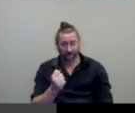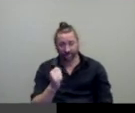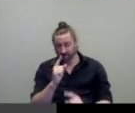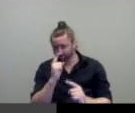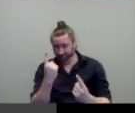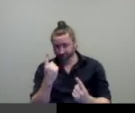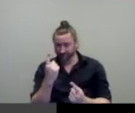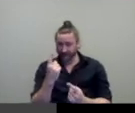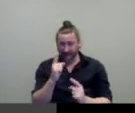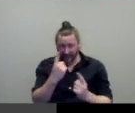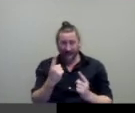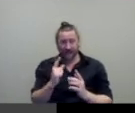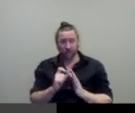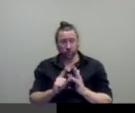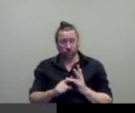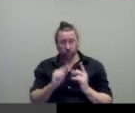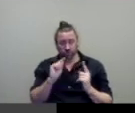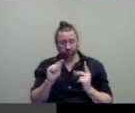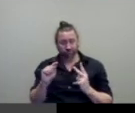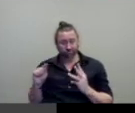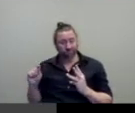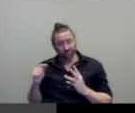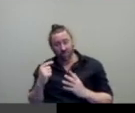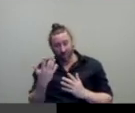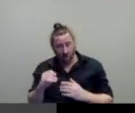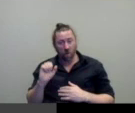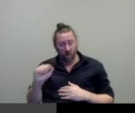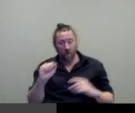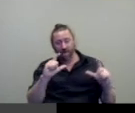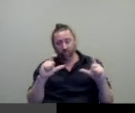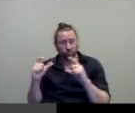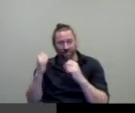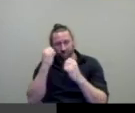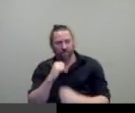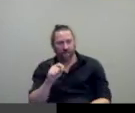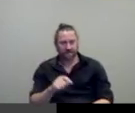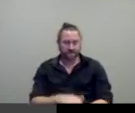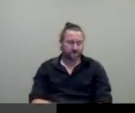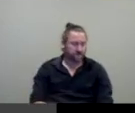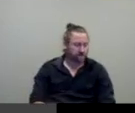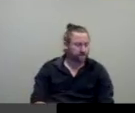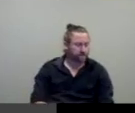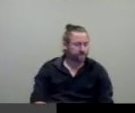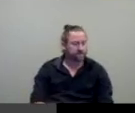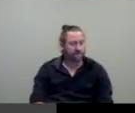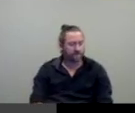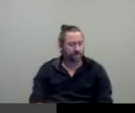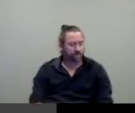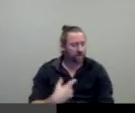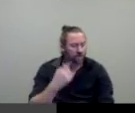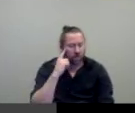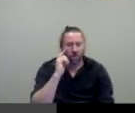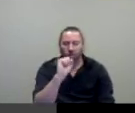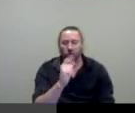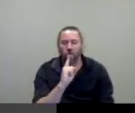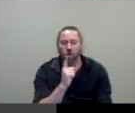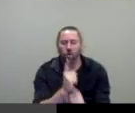practice uh and again I'll just take a moment to look at some of your comments thank you um